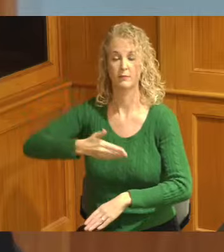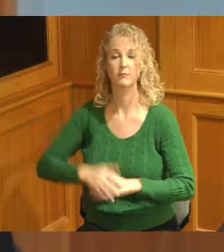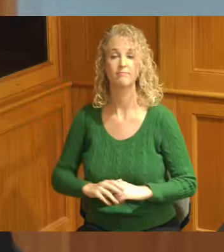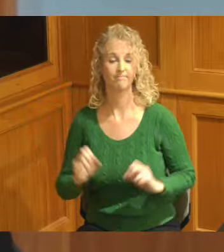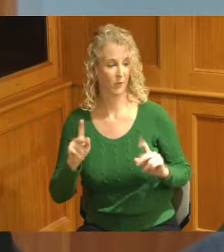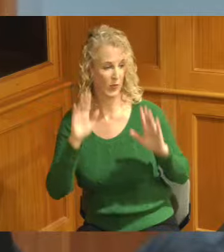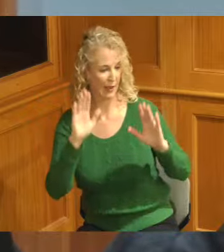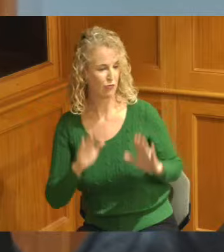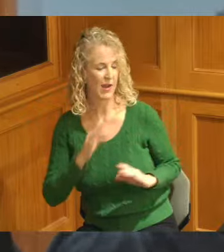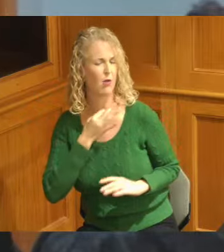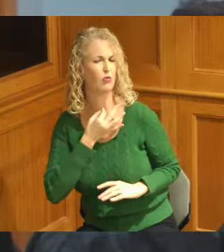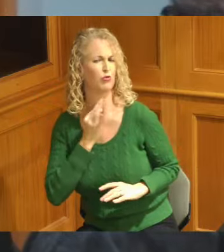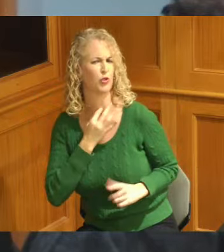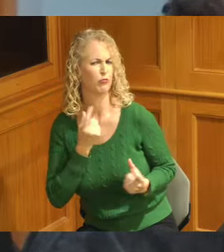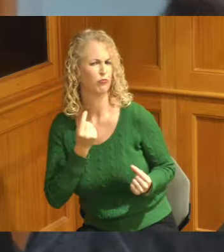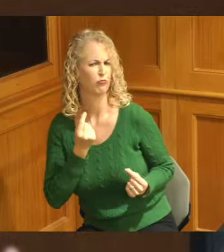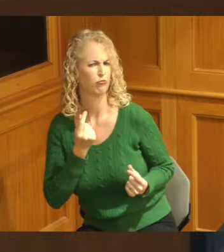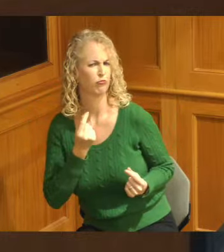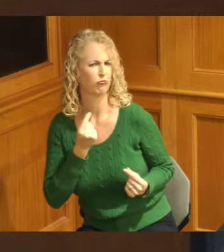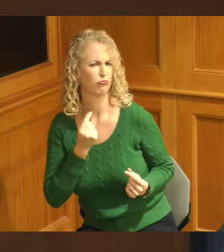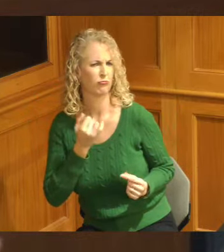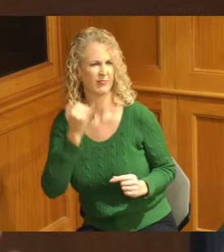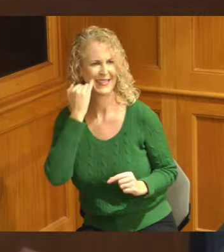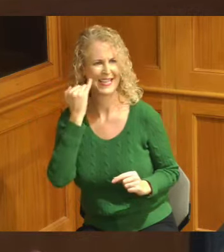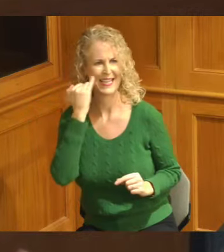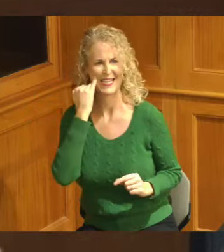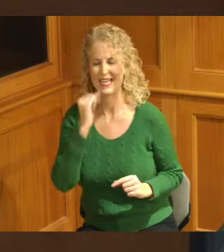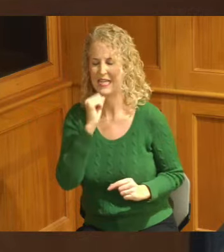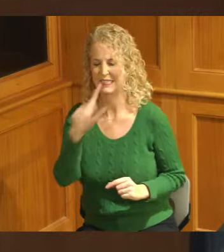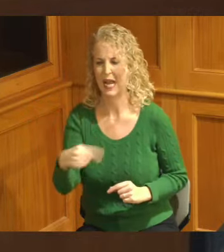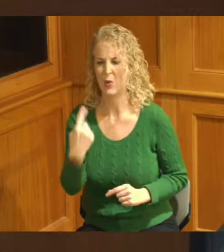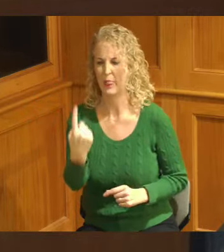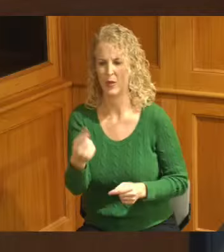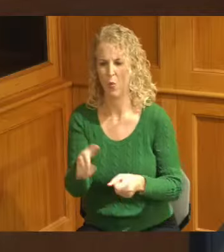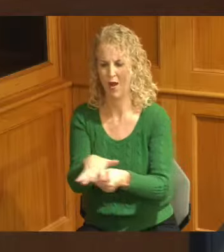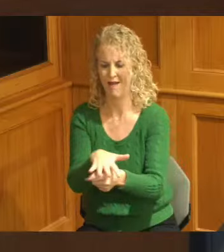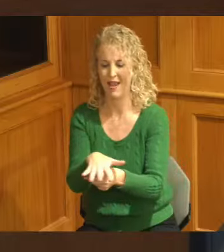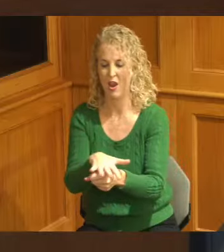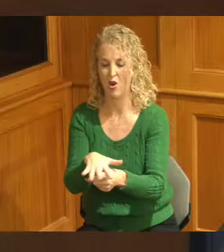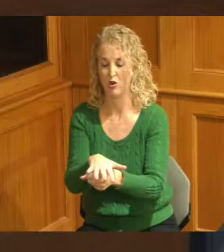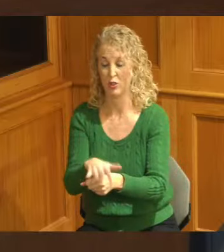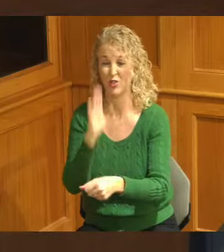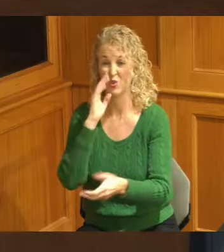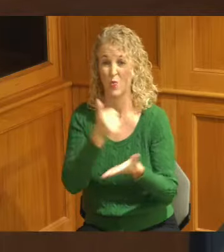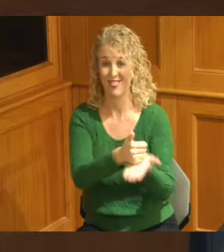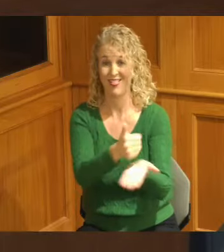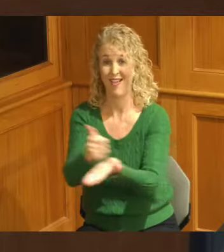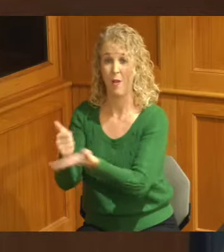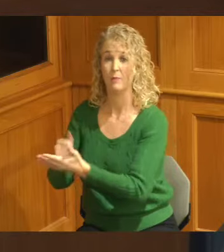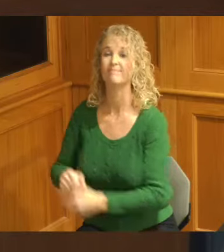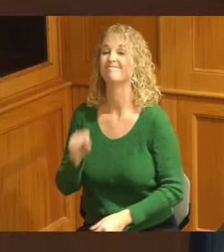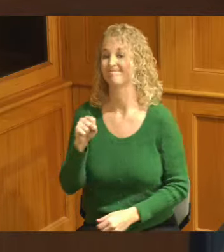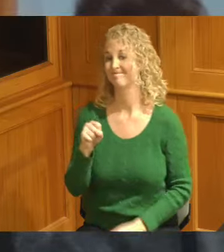great. That's what I was wondering because I was like, it's spread out. Well, it's not one business district. So, this will be able to help multiple location. So, Springfield Township actually